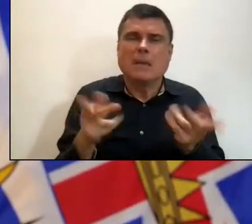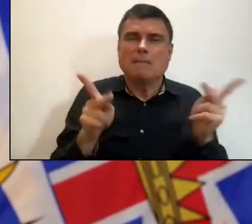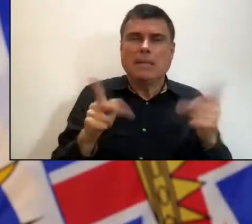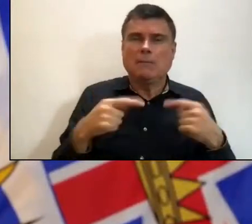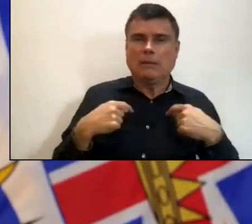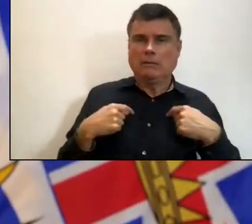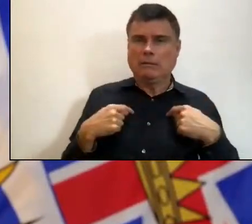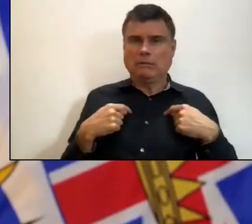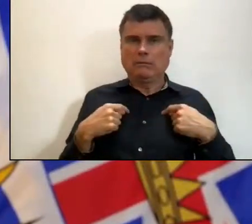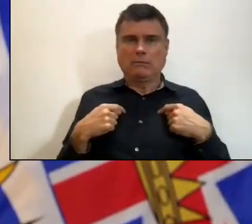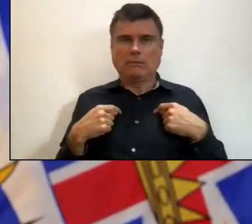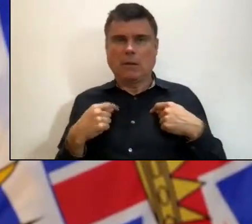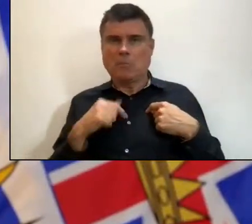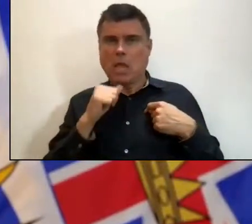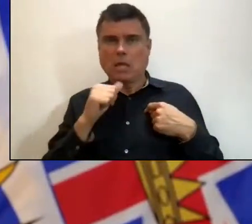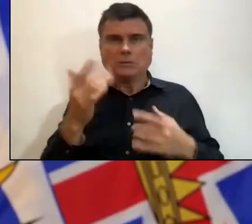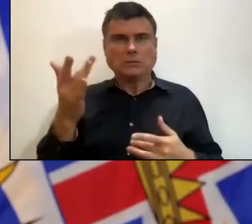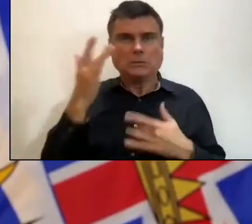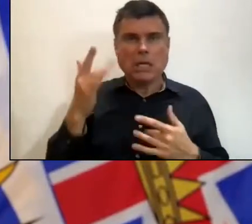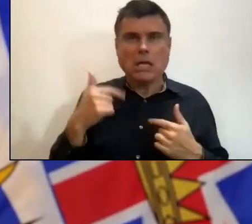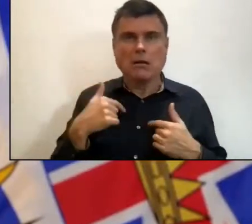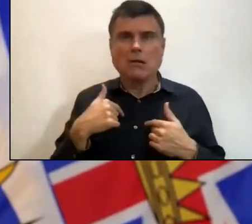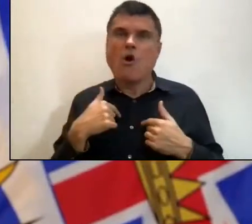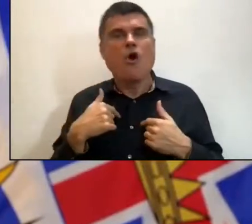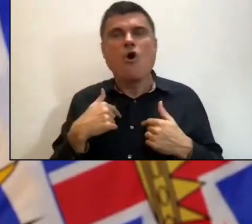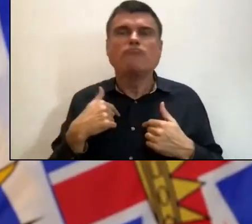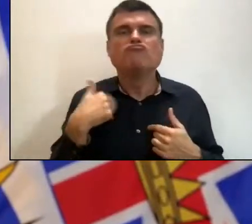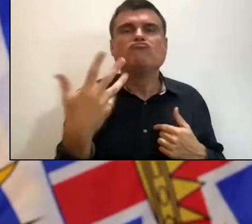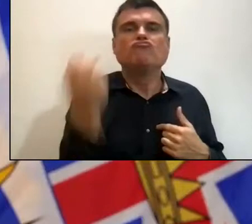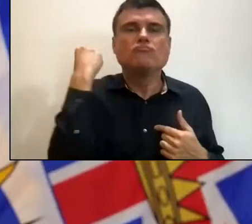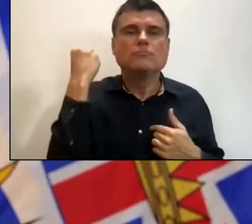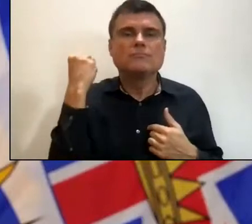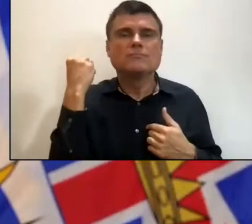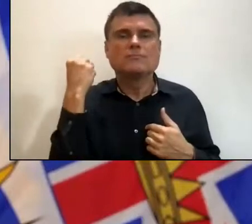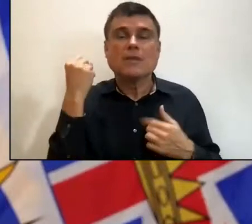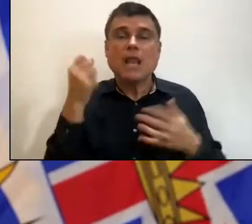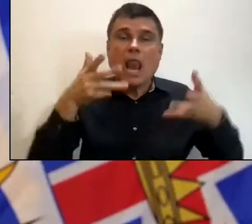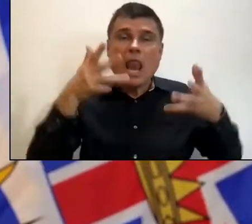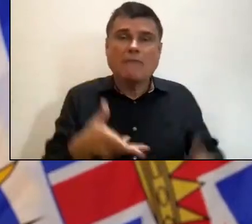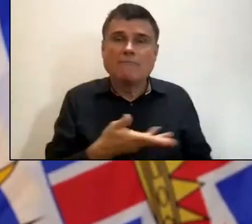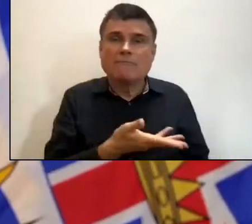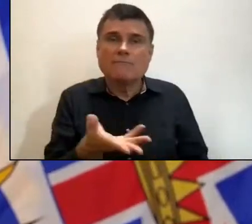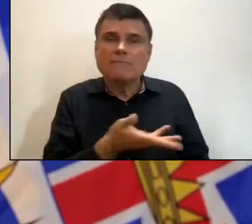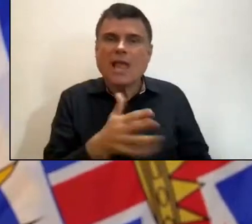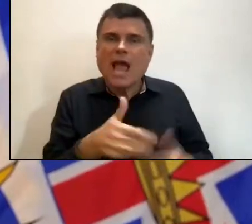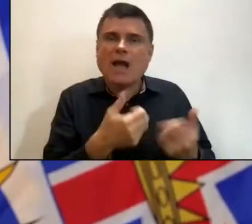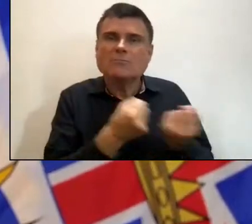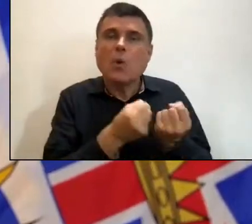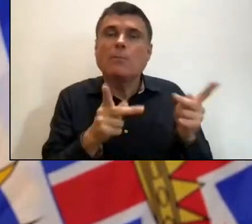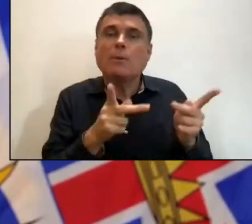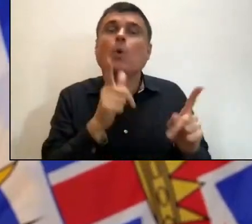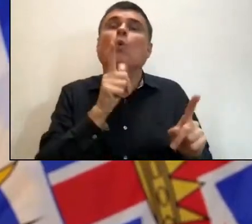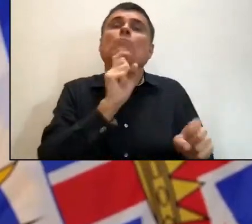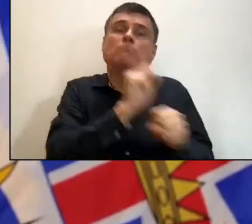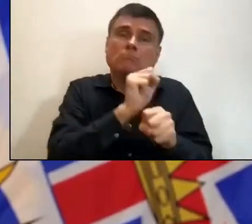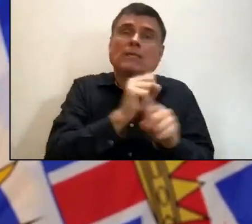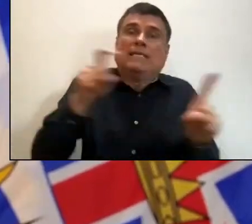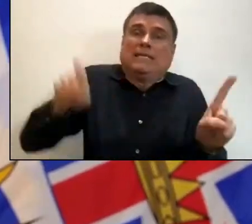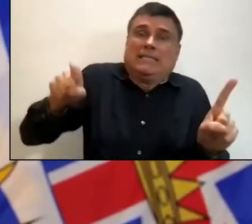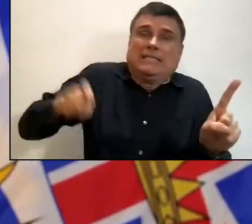have them to test to support testing in people who need that test.